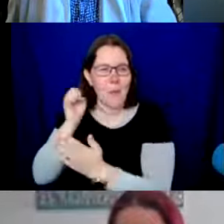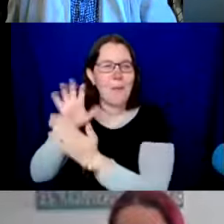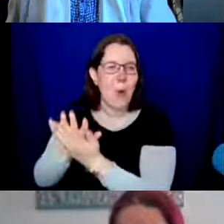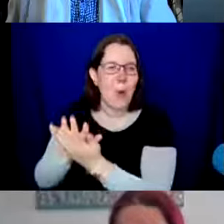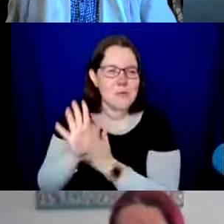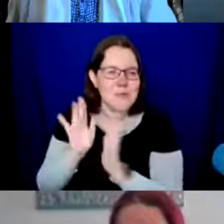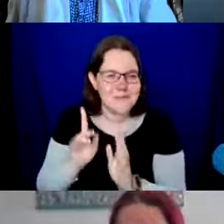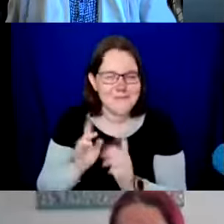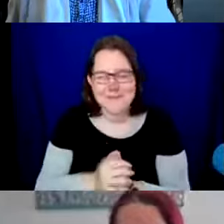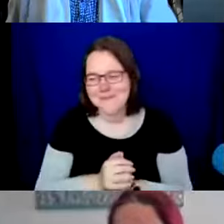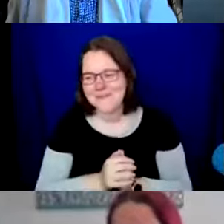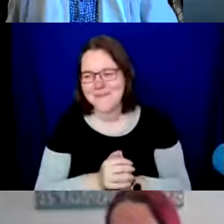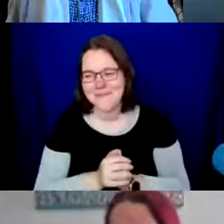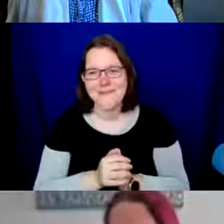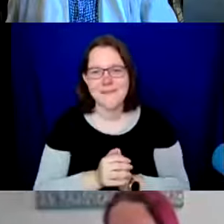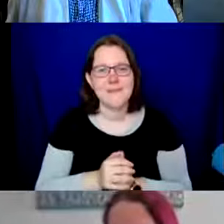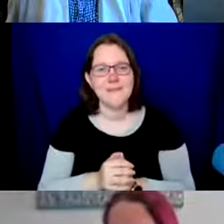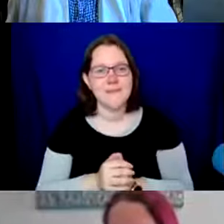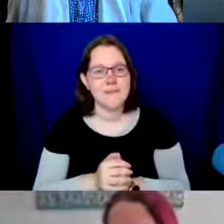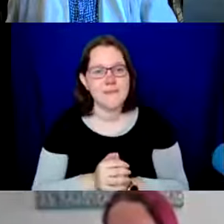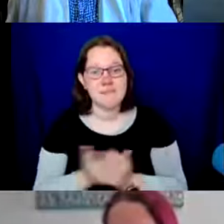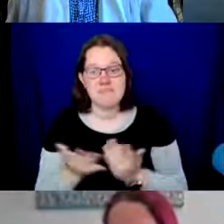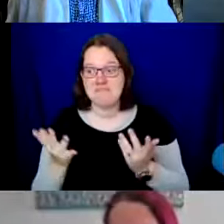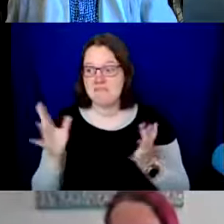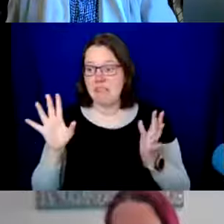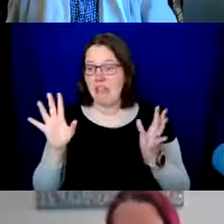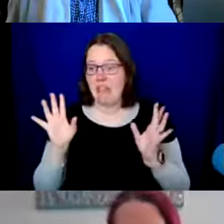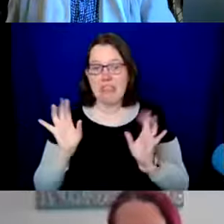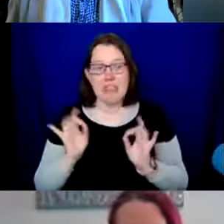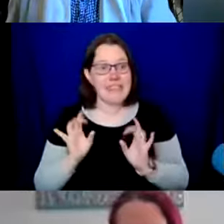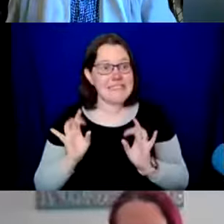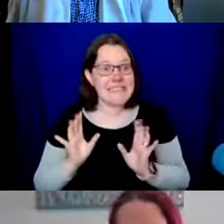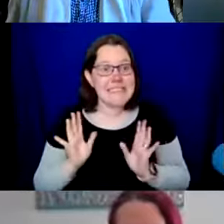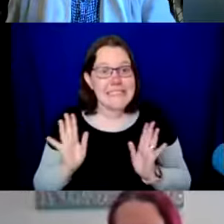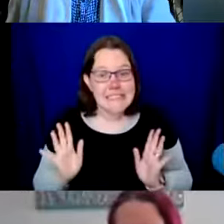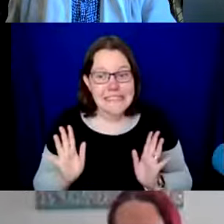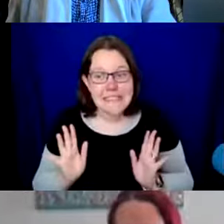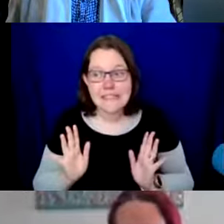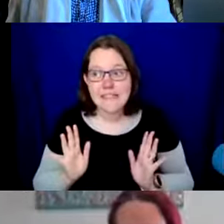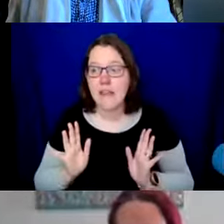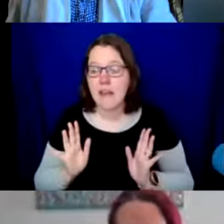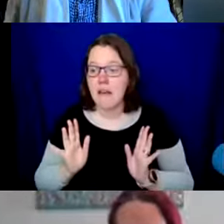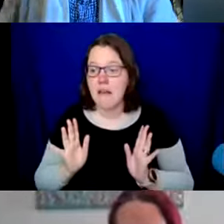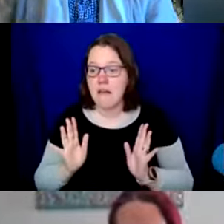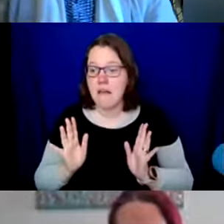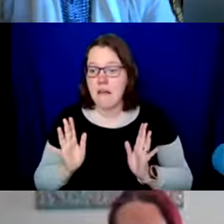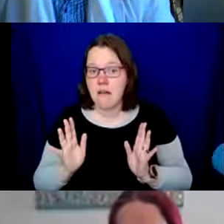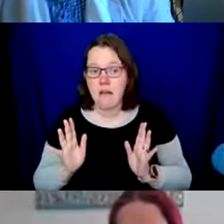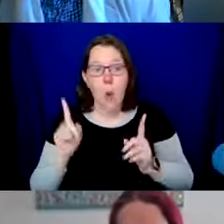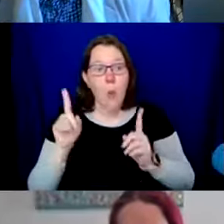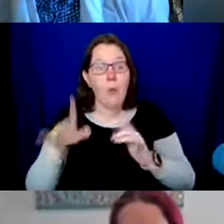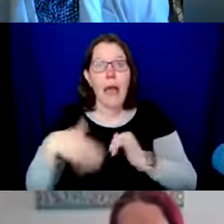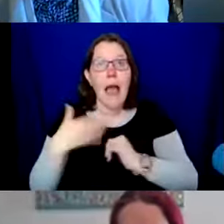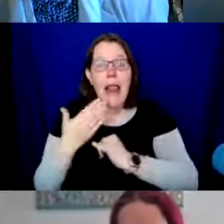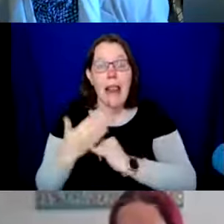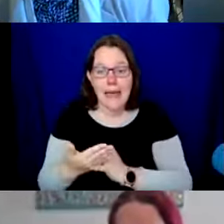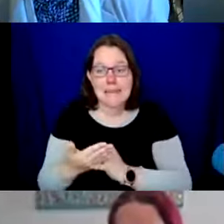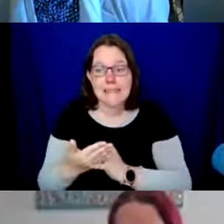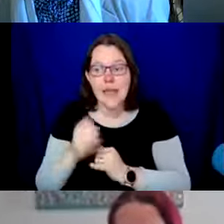um that's it basically um if and finally we will have some equality monitoring forms so